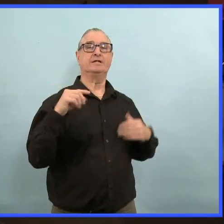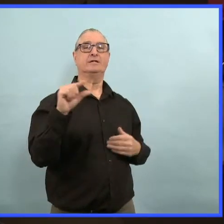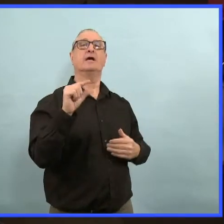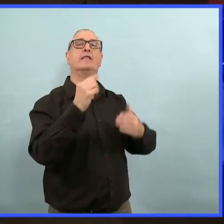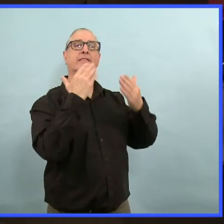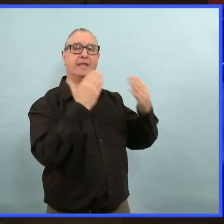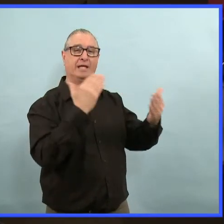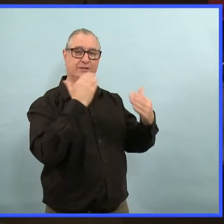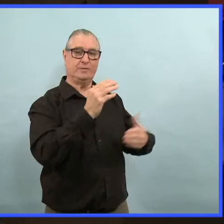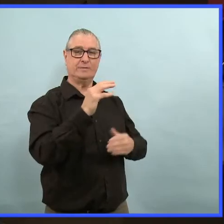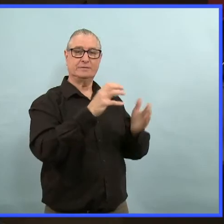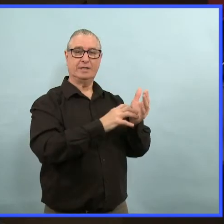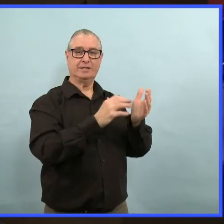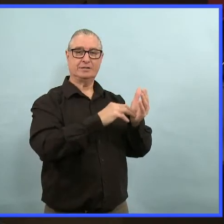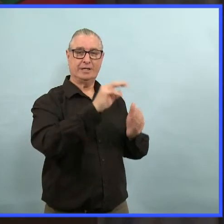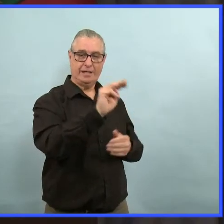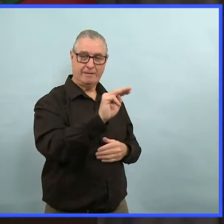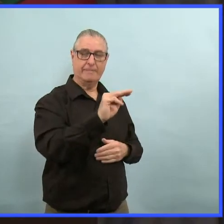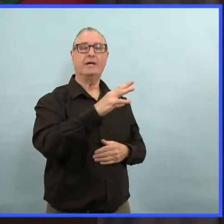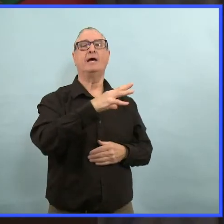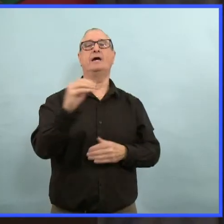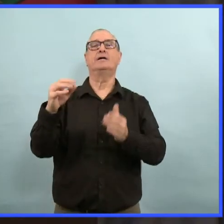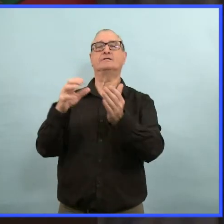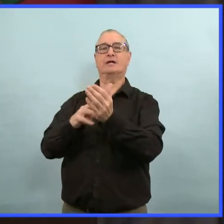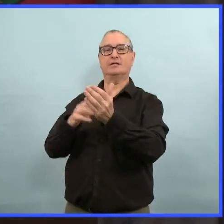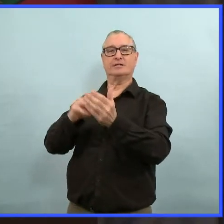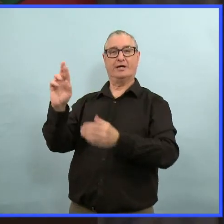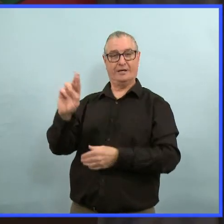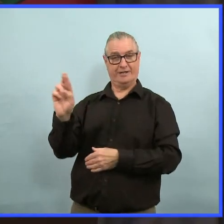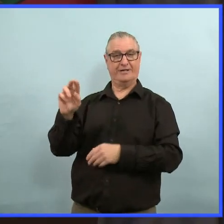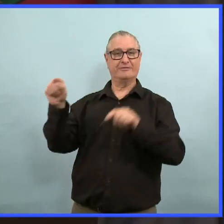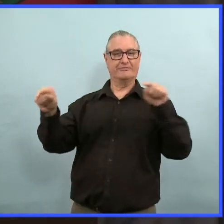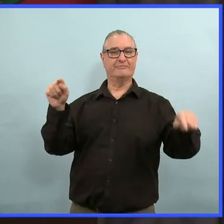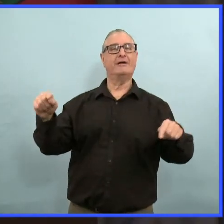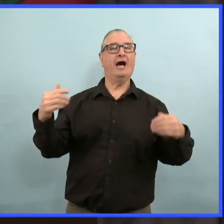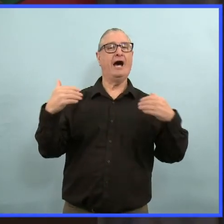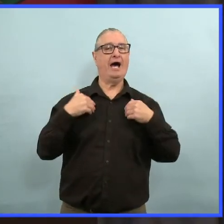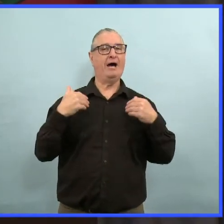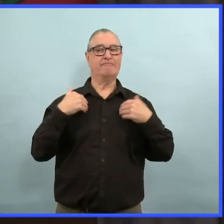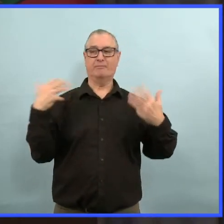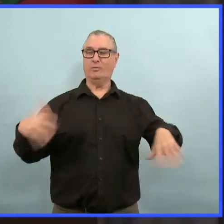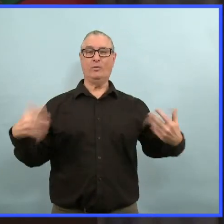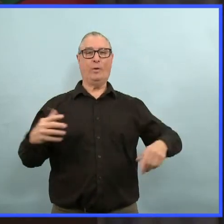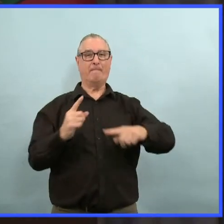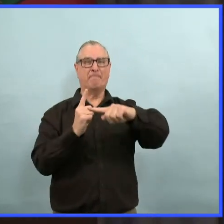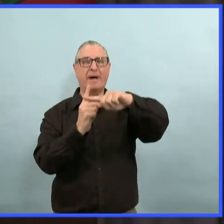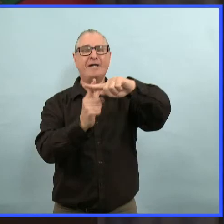positive trends throughout the province now is the time to prepare for a return to normal